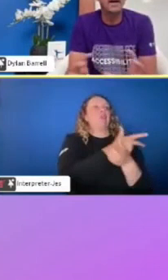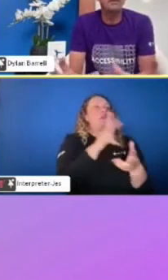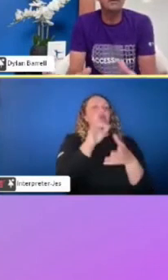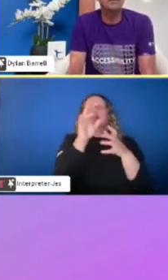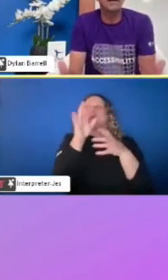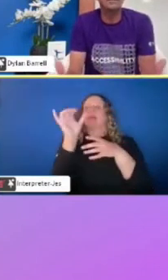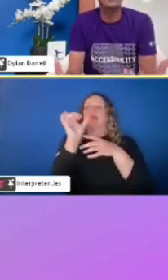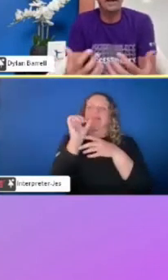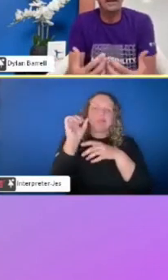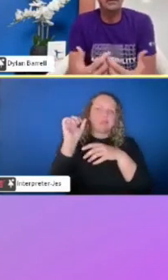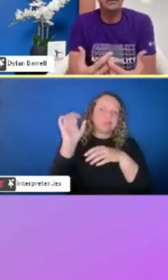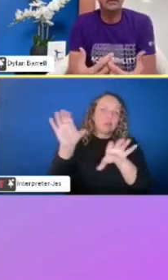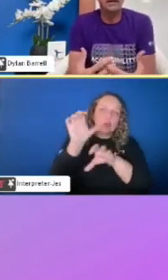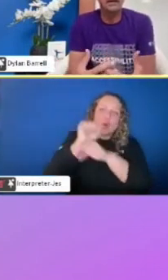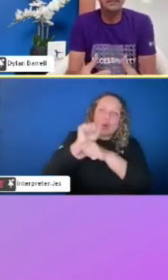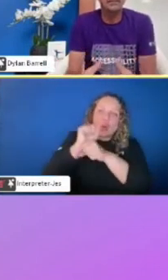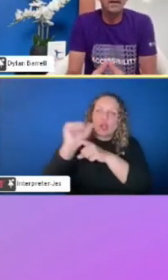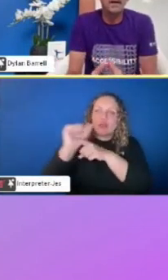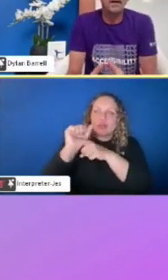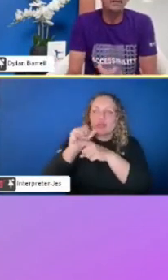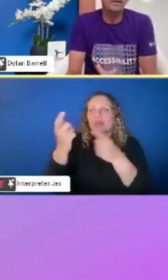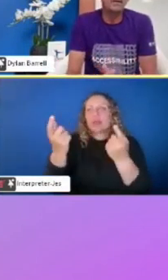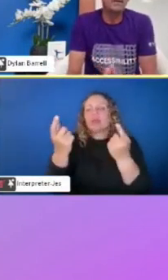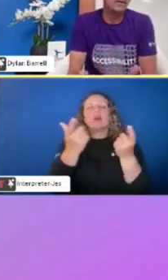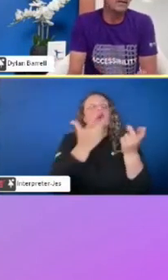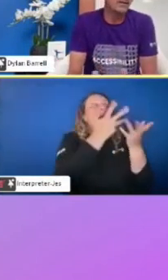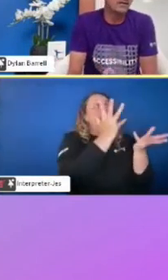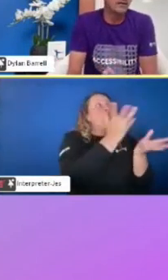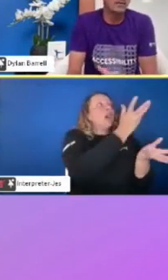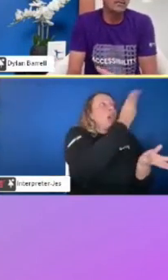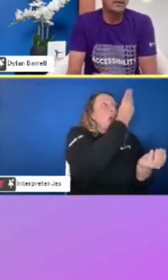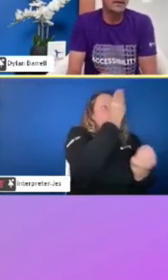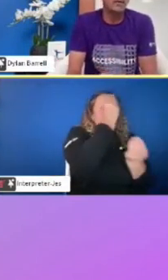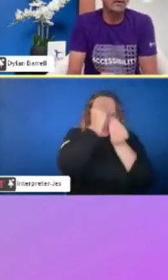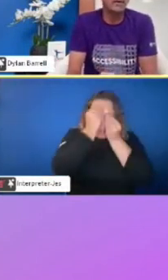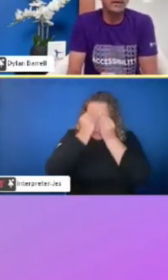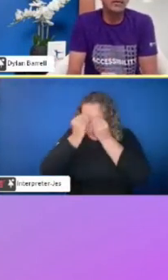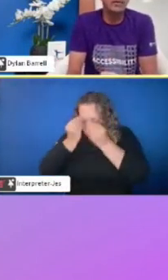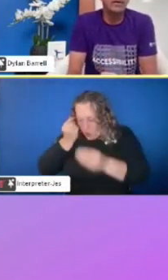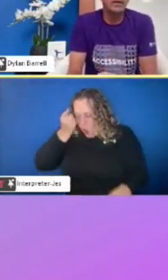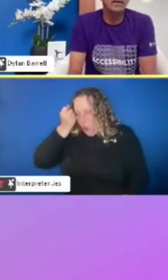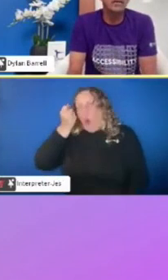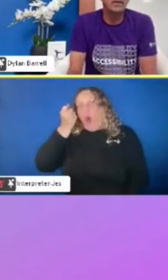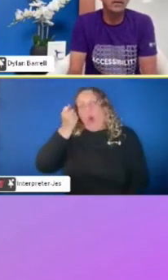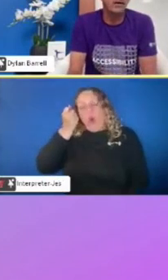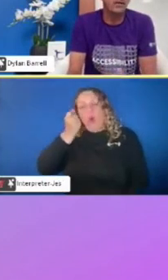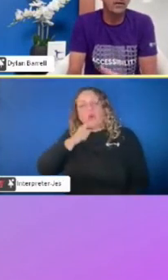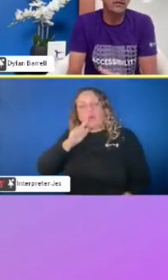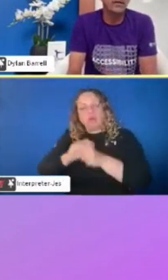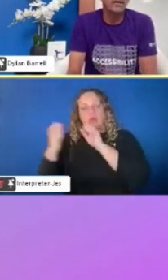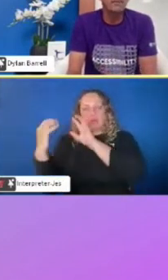How much of that do they actually retain? This is a configurable option that organizations can turn on or off.